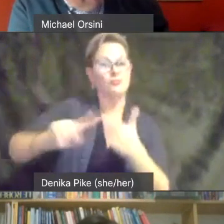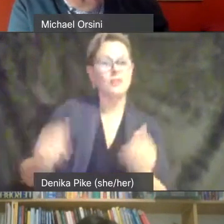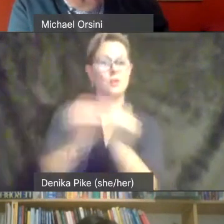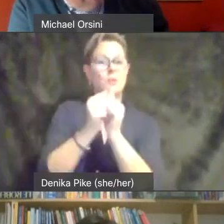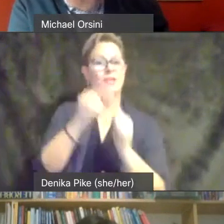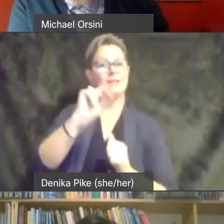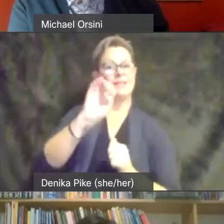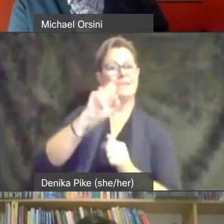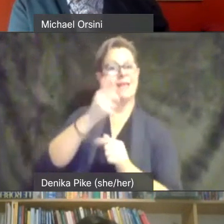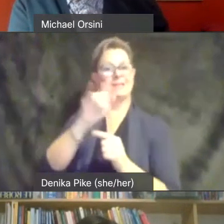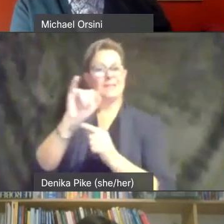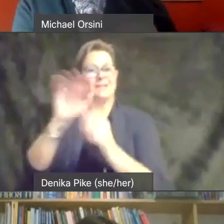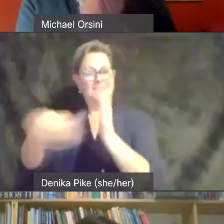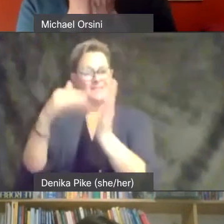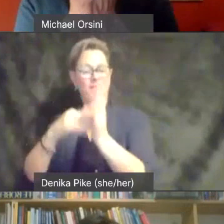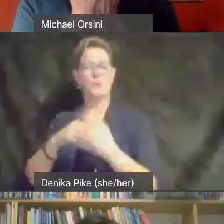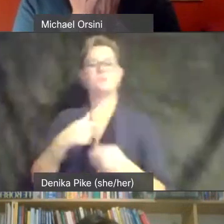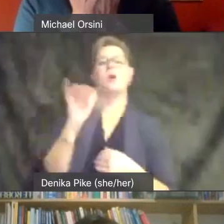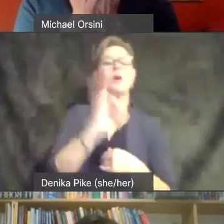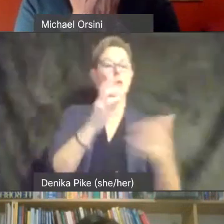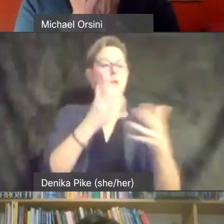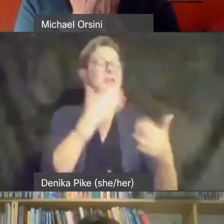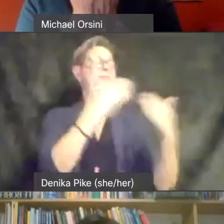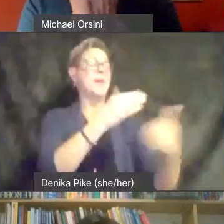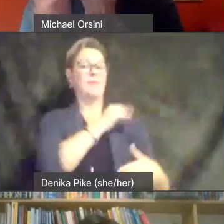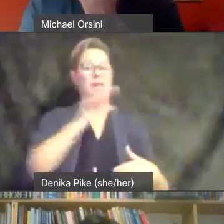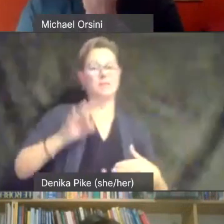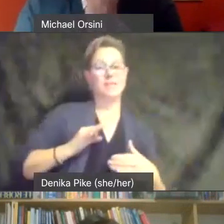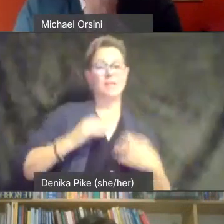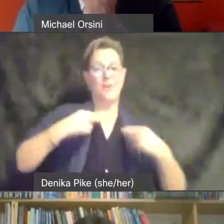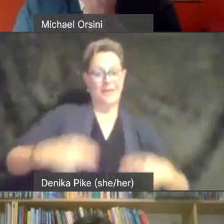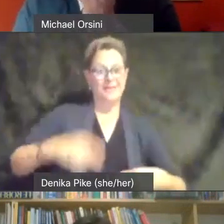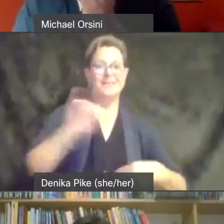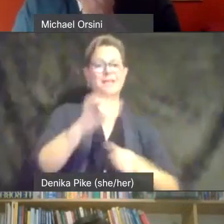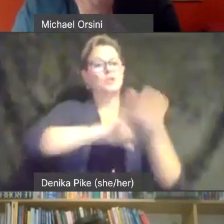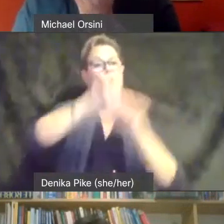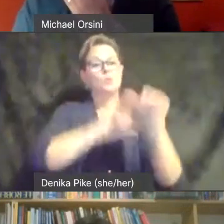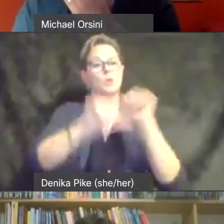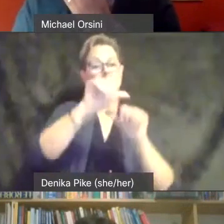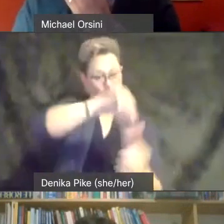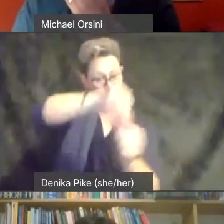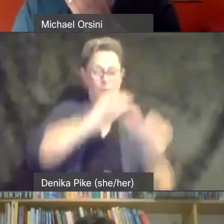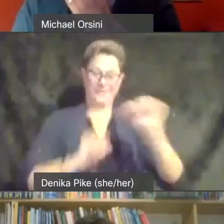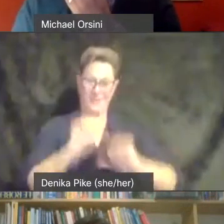I'd also like to thank the faculty of humanities and social science, their financial support made tonight possible.